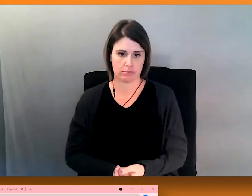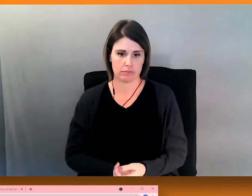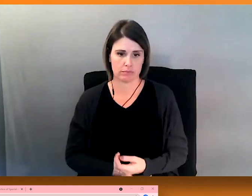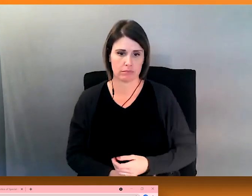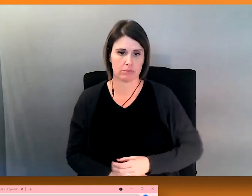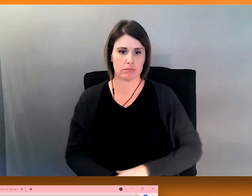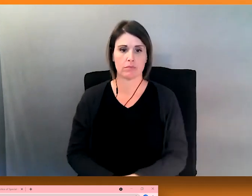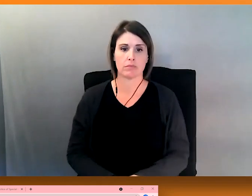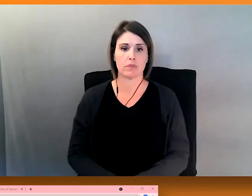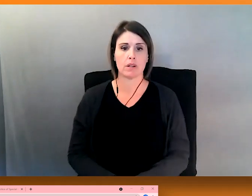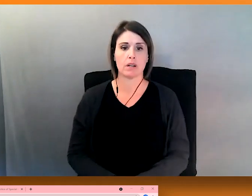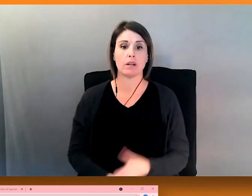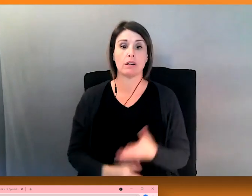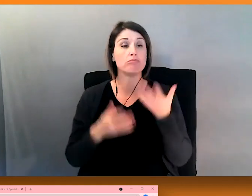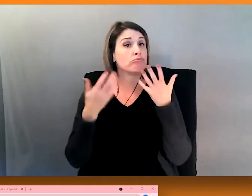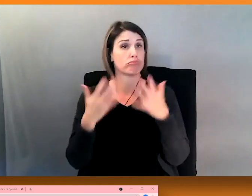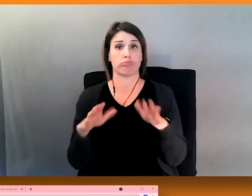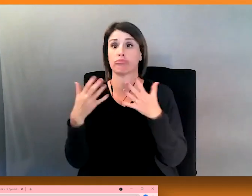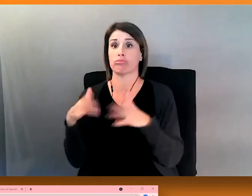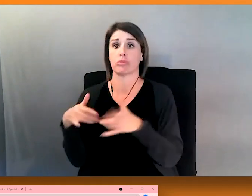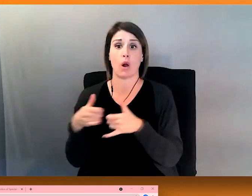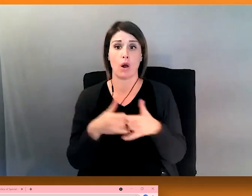You can search awarded projects.